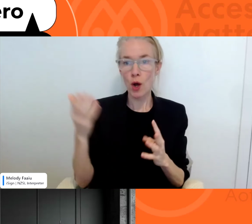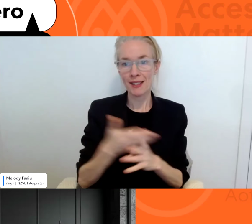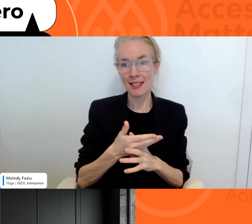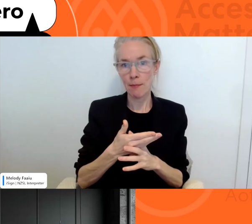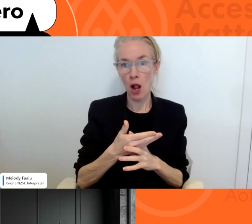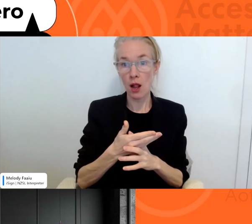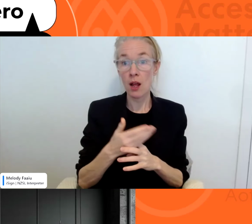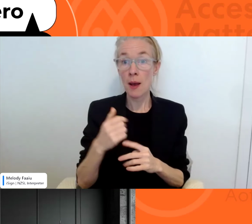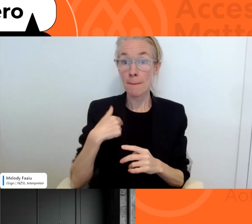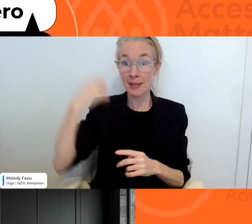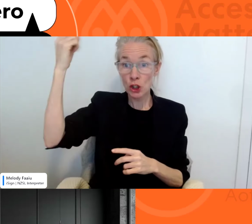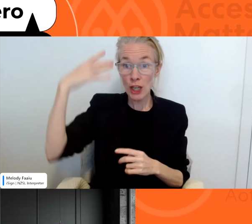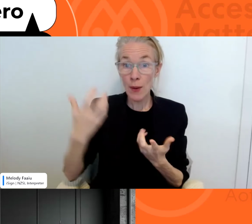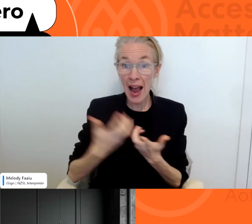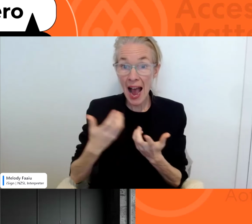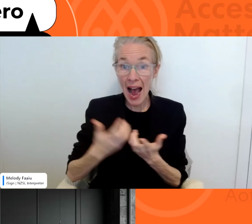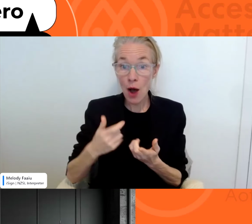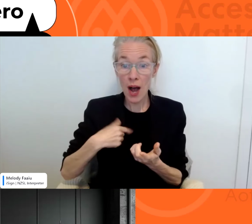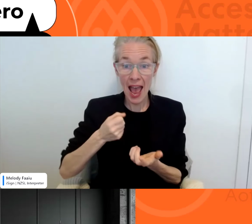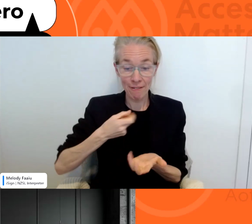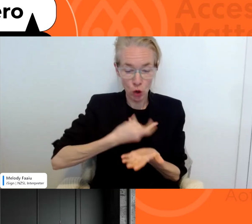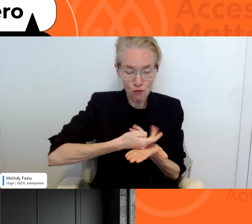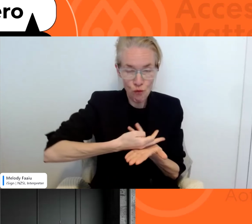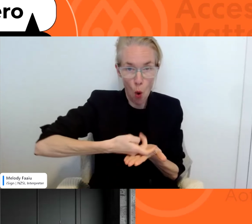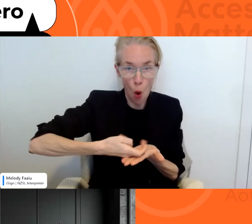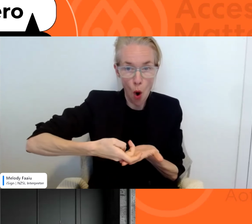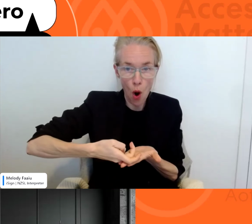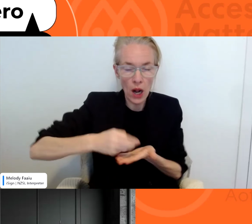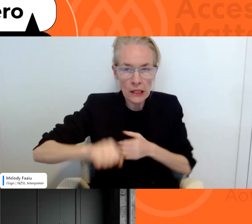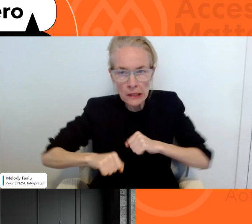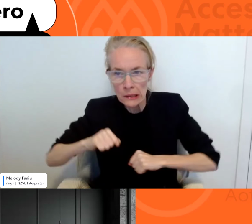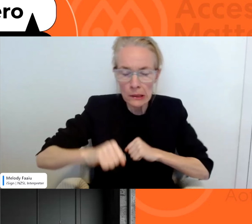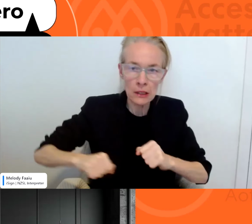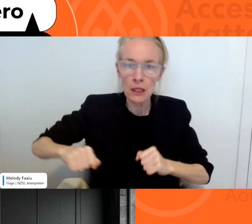morning, I bum shuffle across the floor into the shower where, you